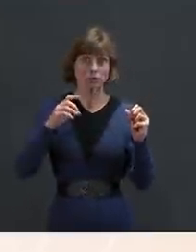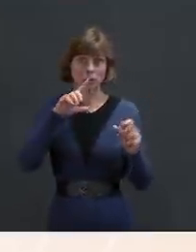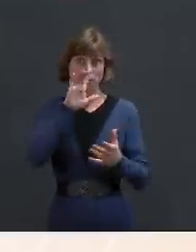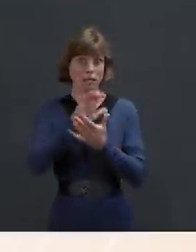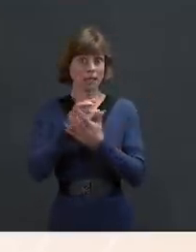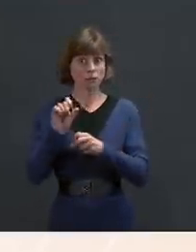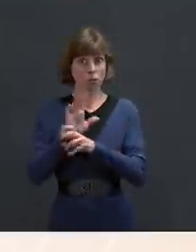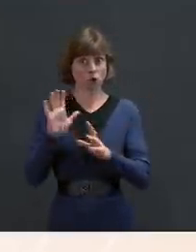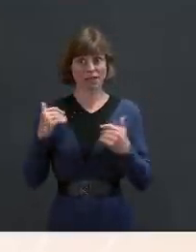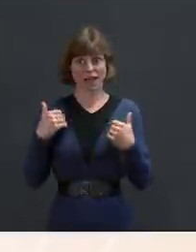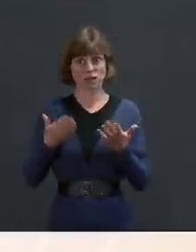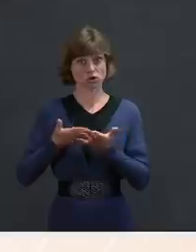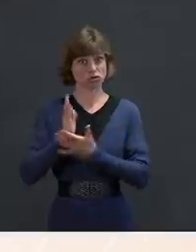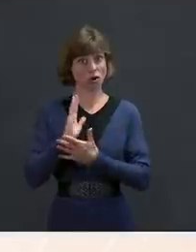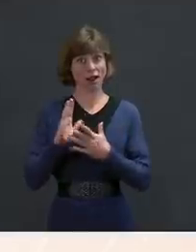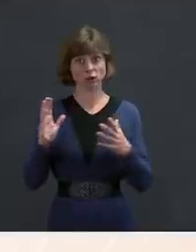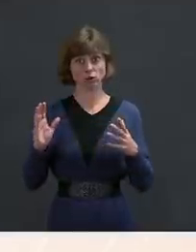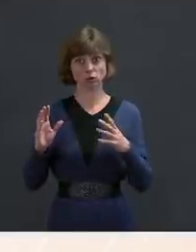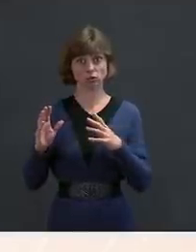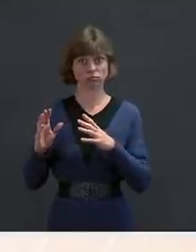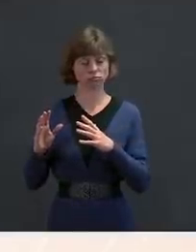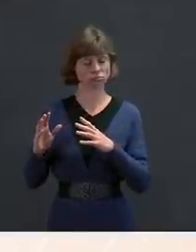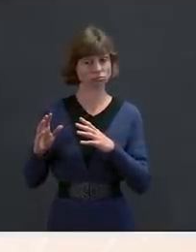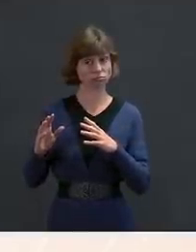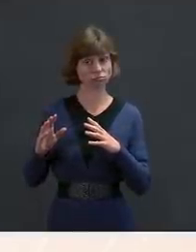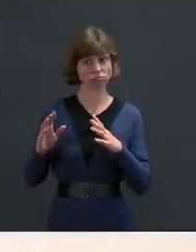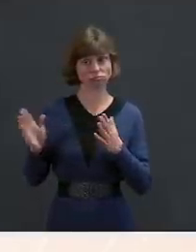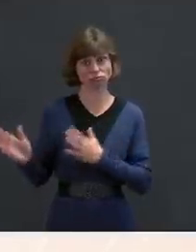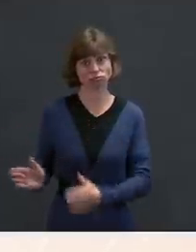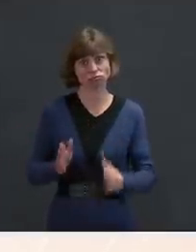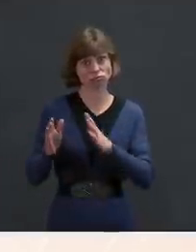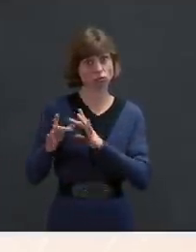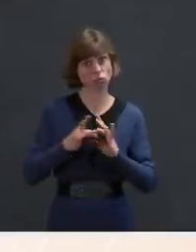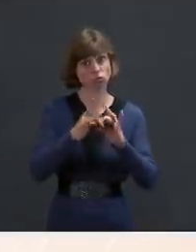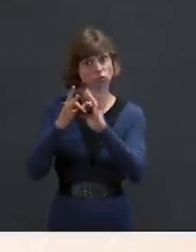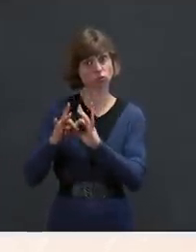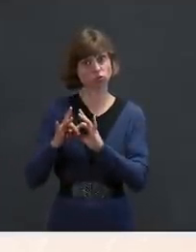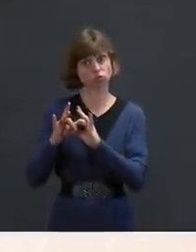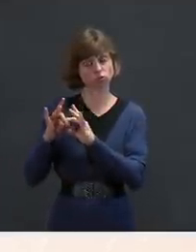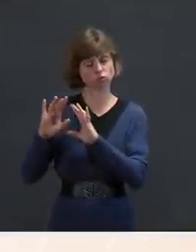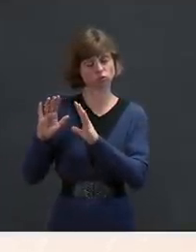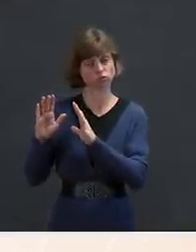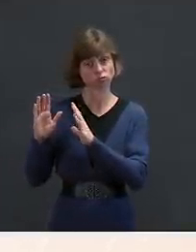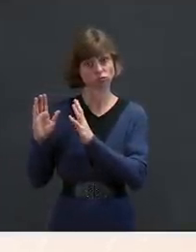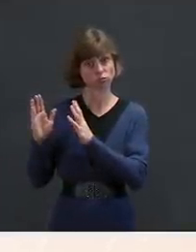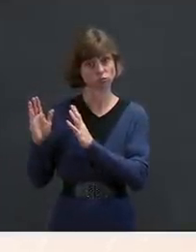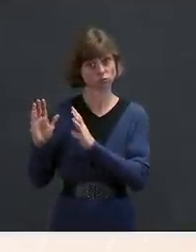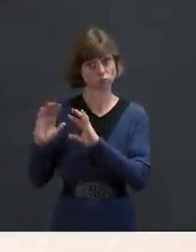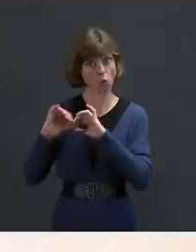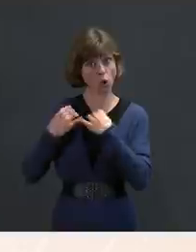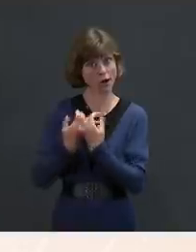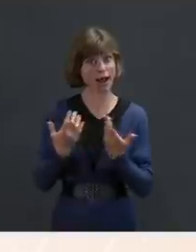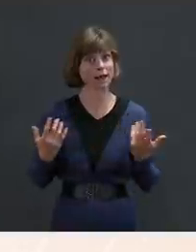That is a fundamental value he has and one that he has been consistent on for decades.